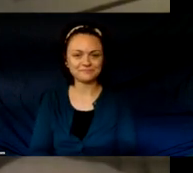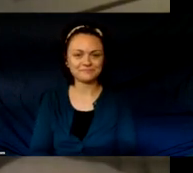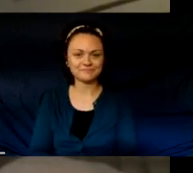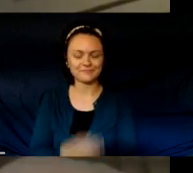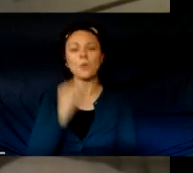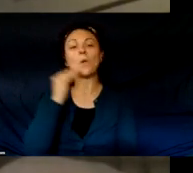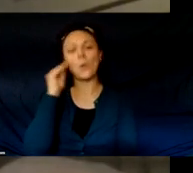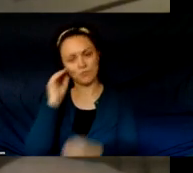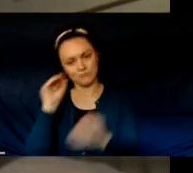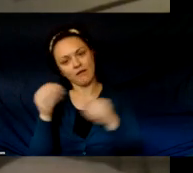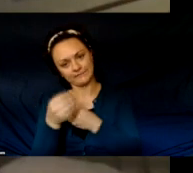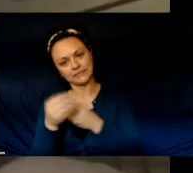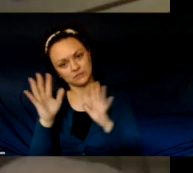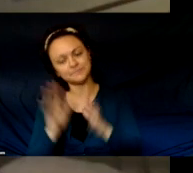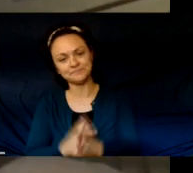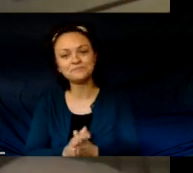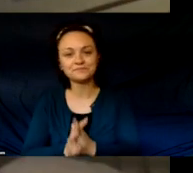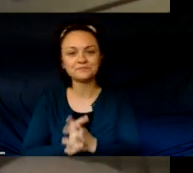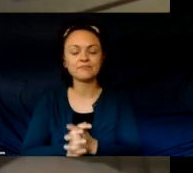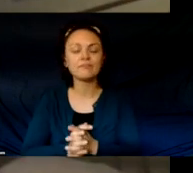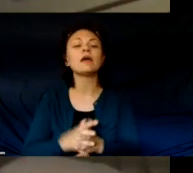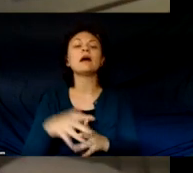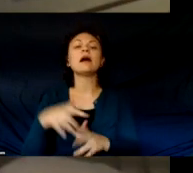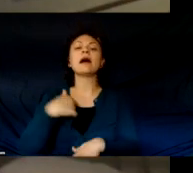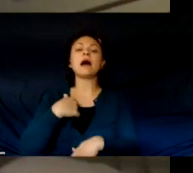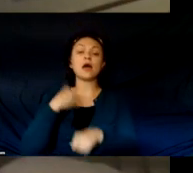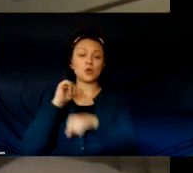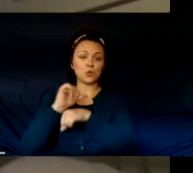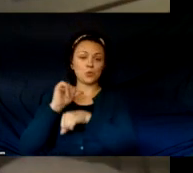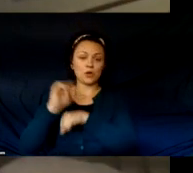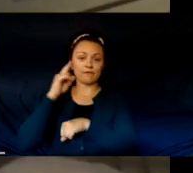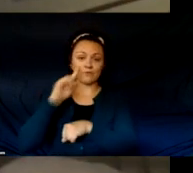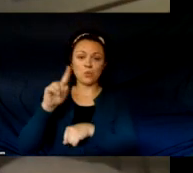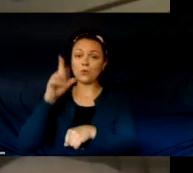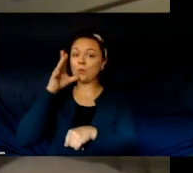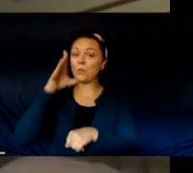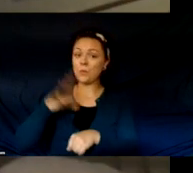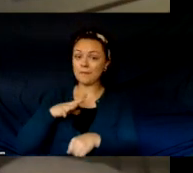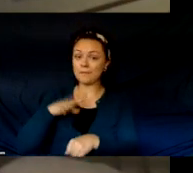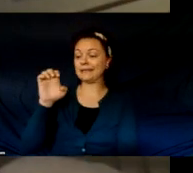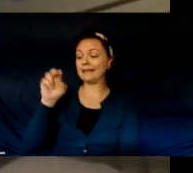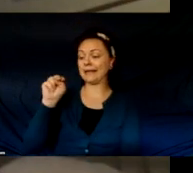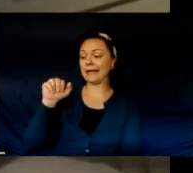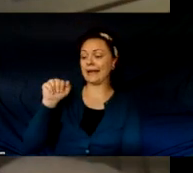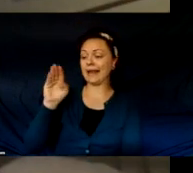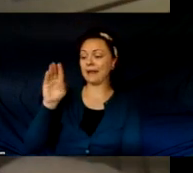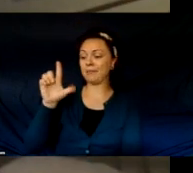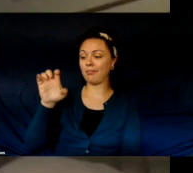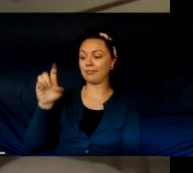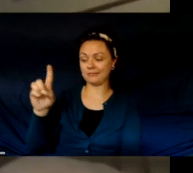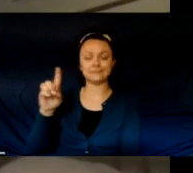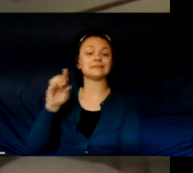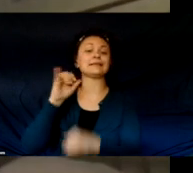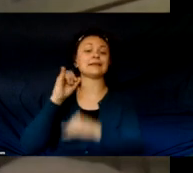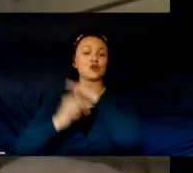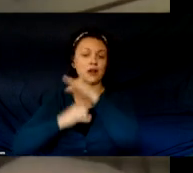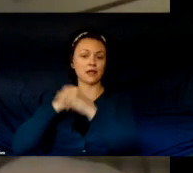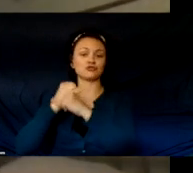I work for Women Enabled International and I'm also a scholar,